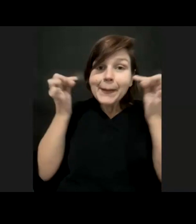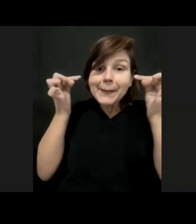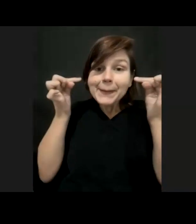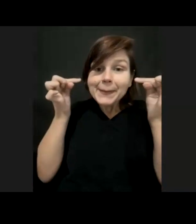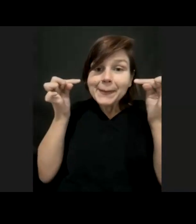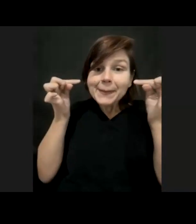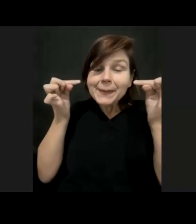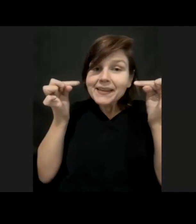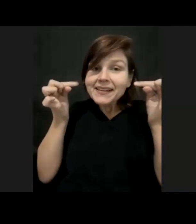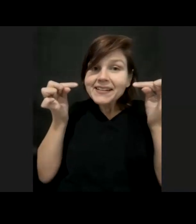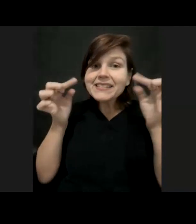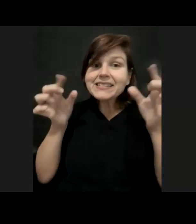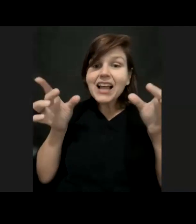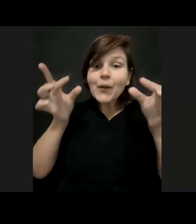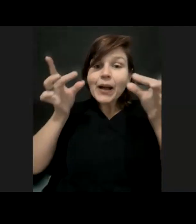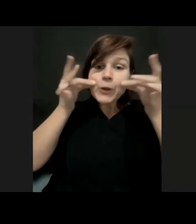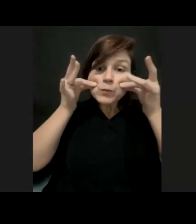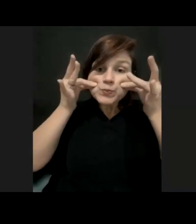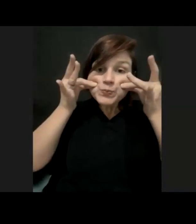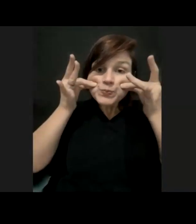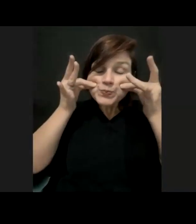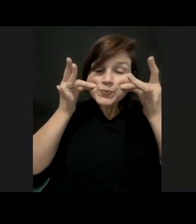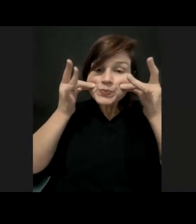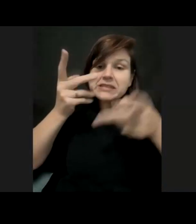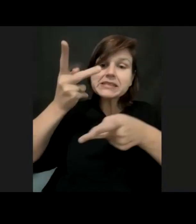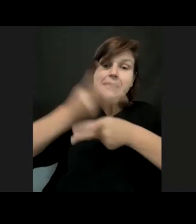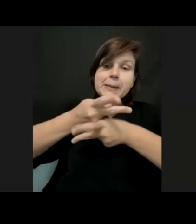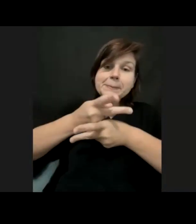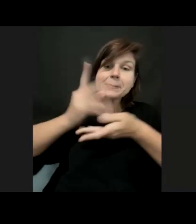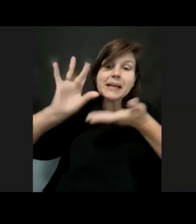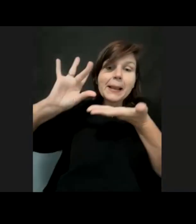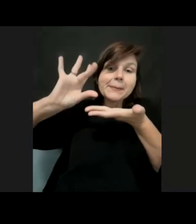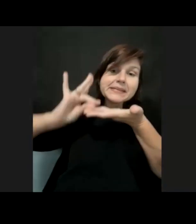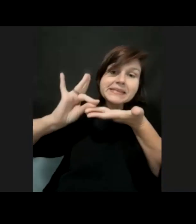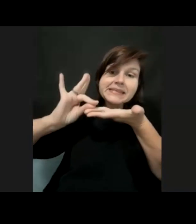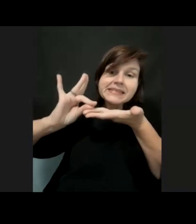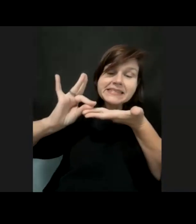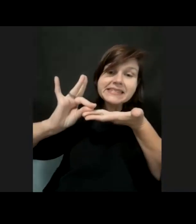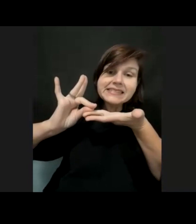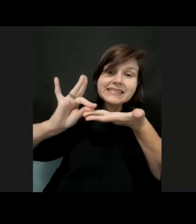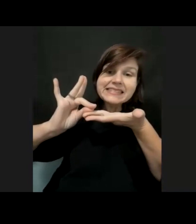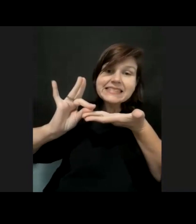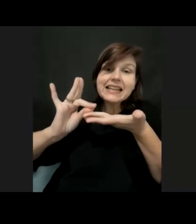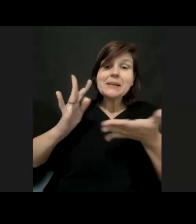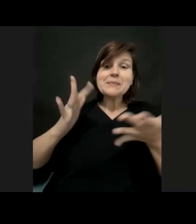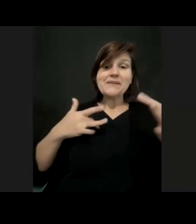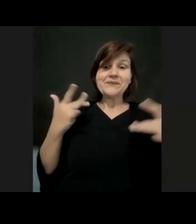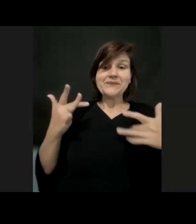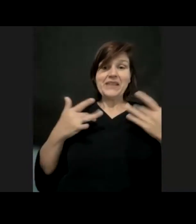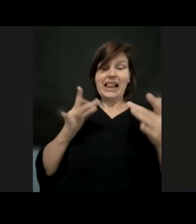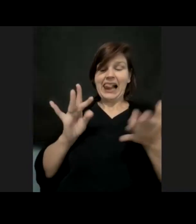to just hold in place to get them to stick. And my fingers are sticky, so everything sticks to everything else.